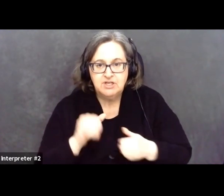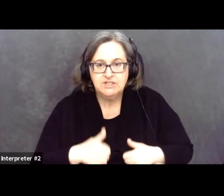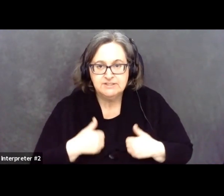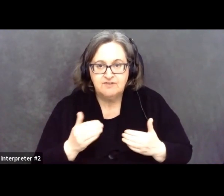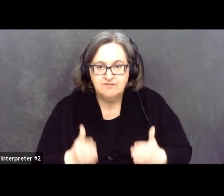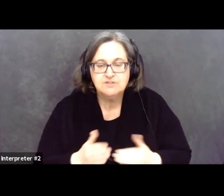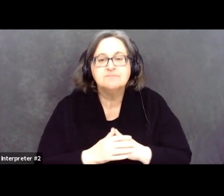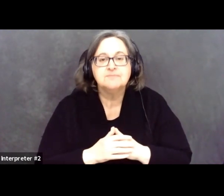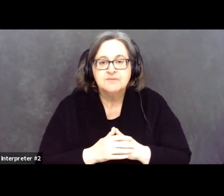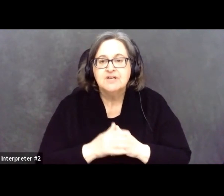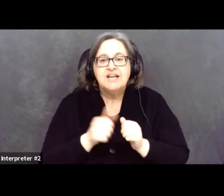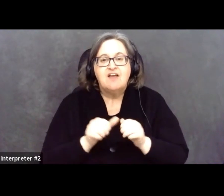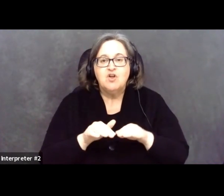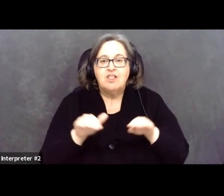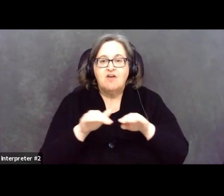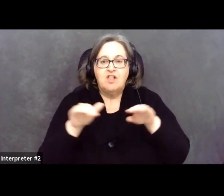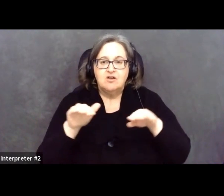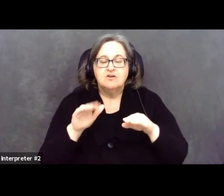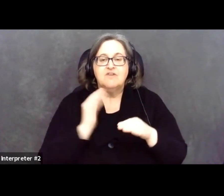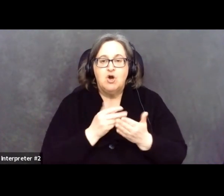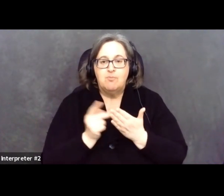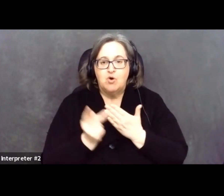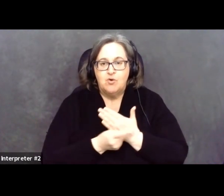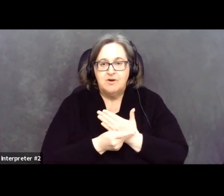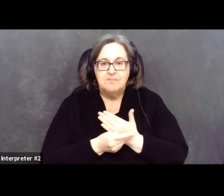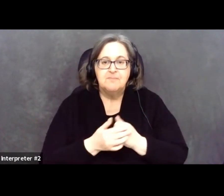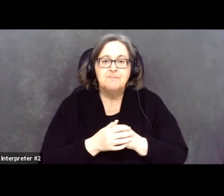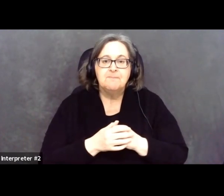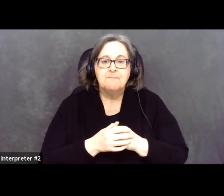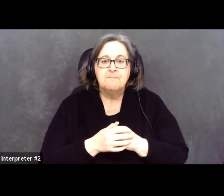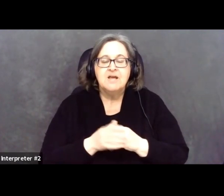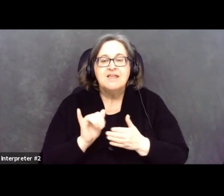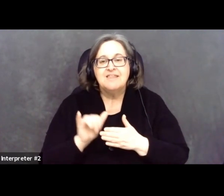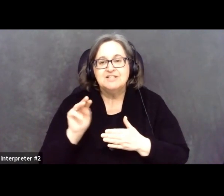survivors at every level of the program. That would be on March 6th at 1:00.